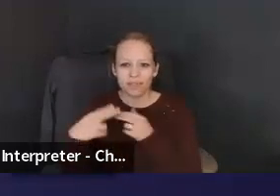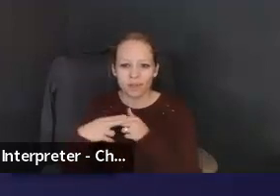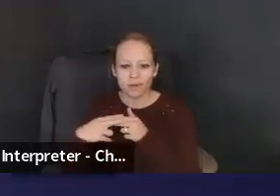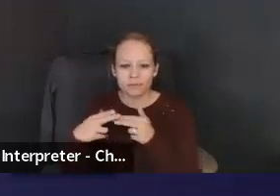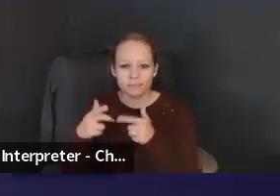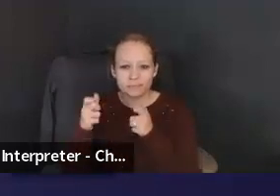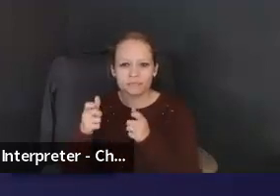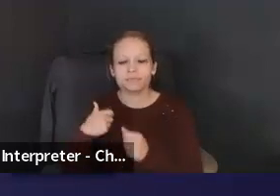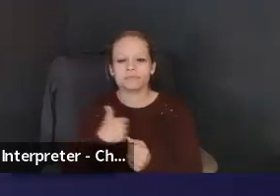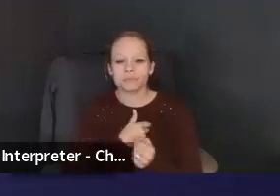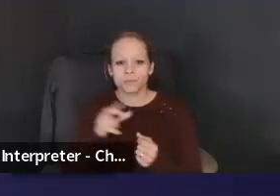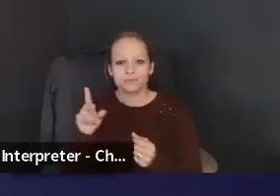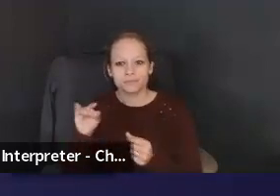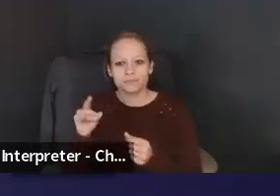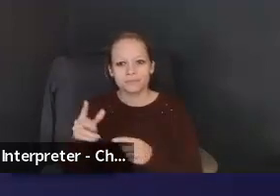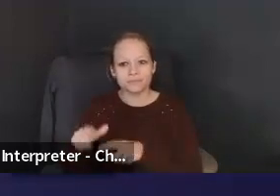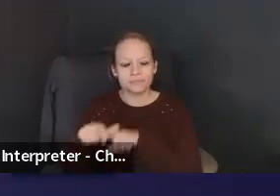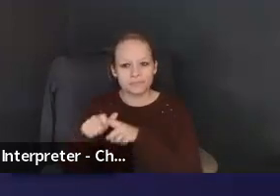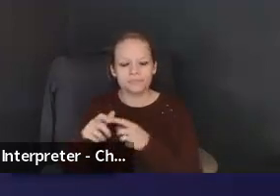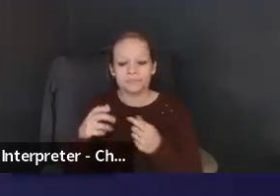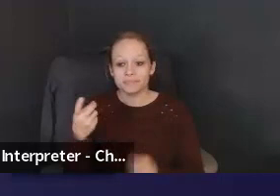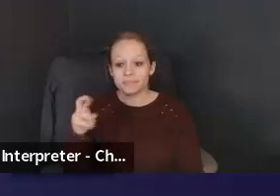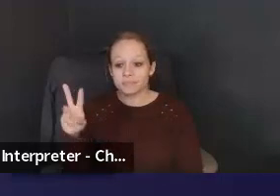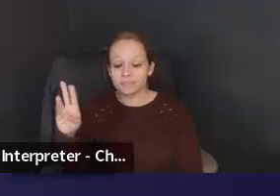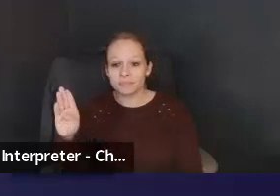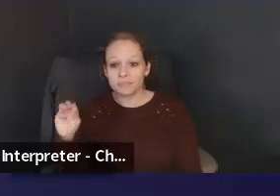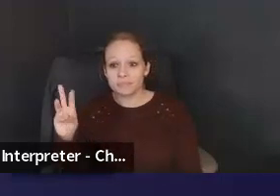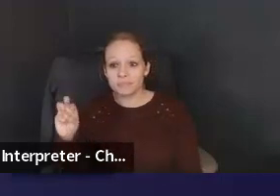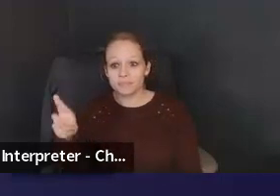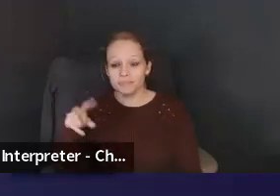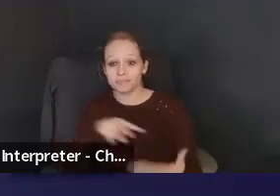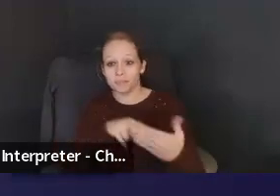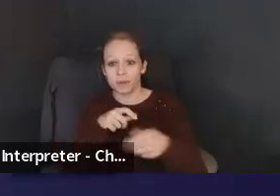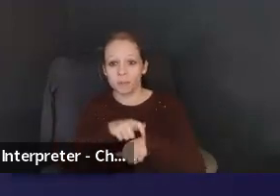to pause. Dr. Bower, I'm looking at the time and I wanted to have a little bit of time for a